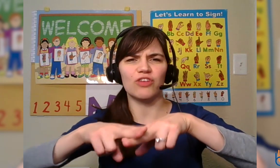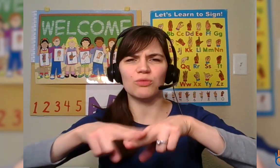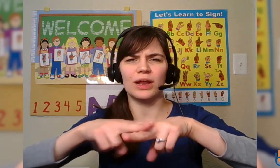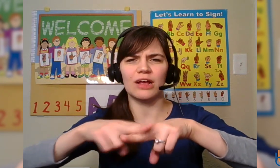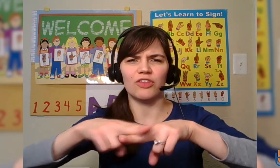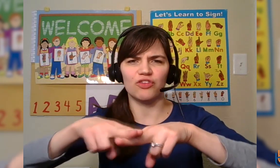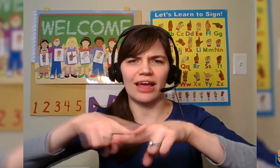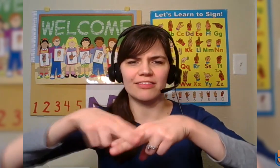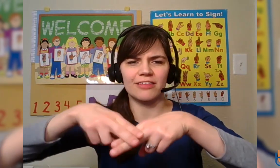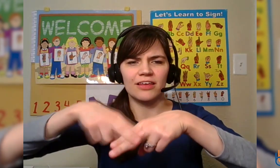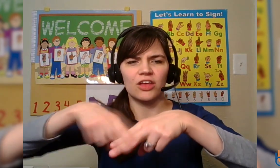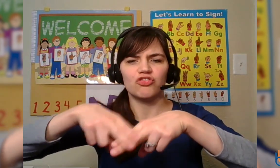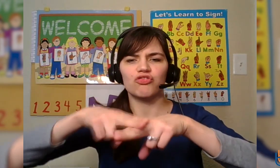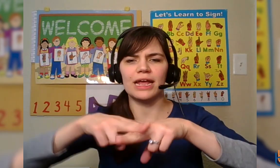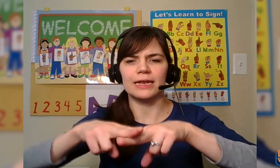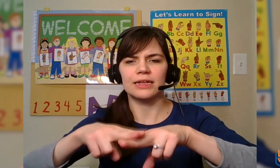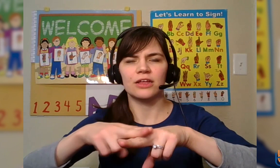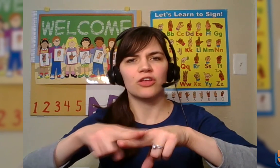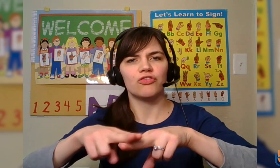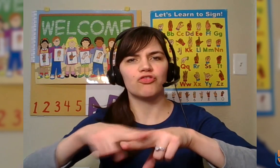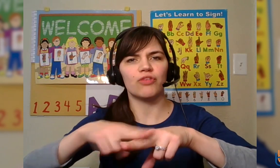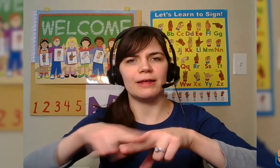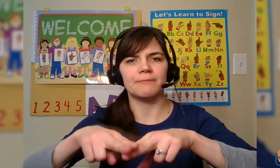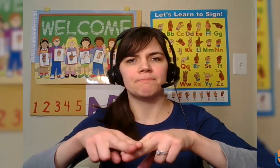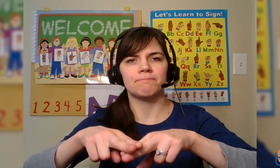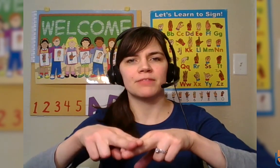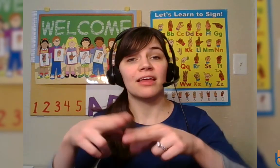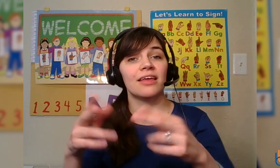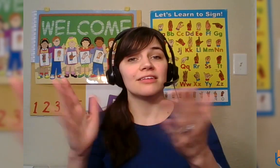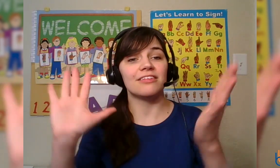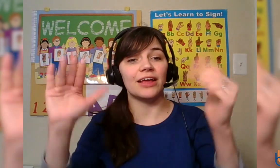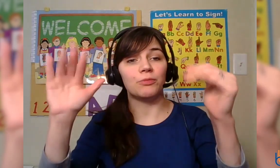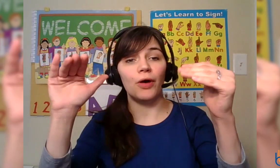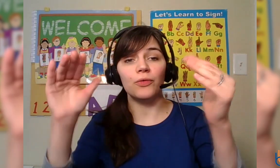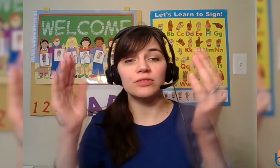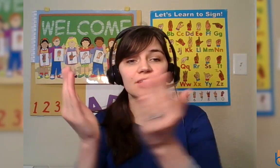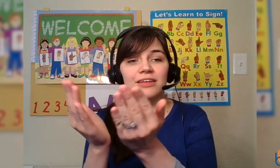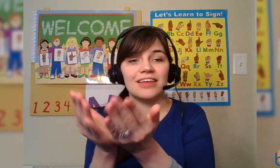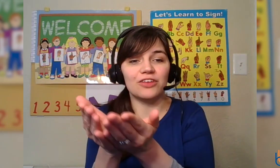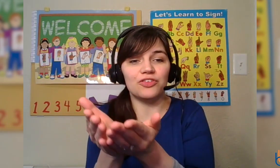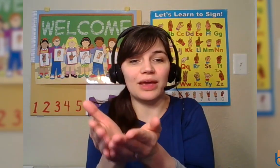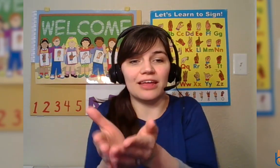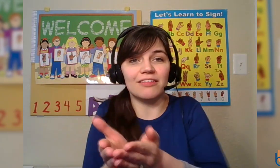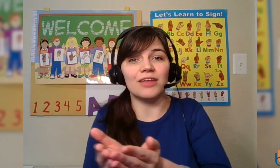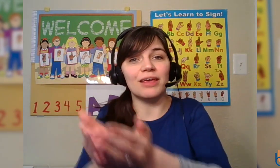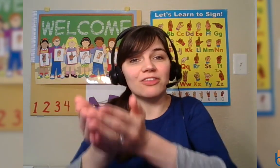running on the tracks: train. Train. To sign boat, take two hands and make the